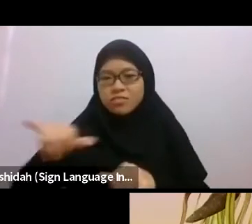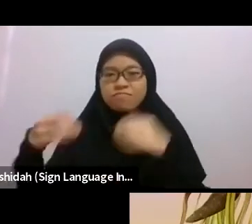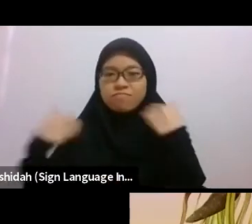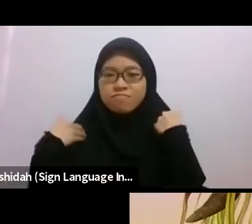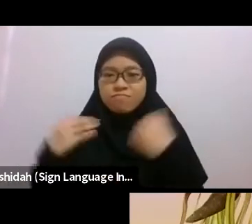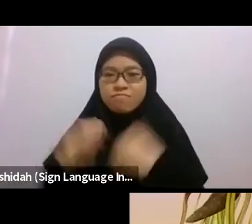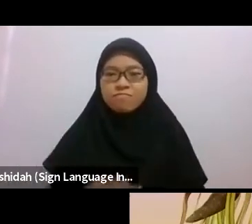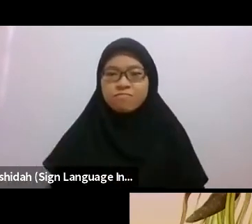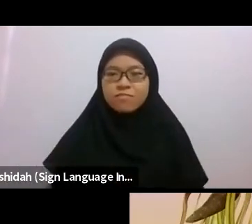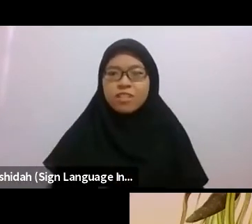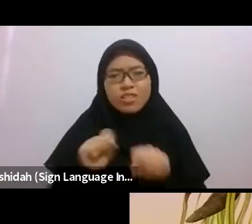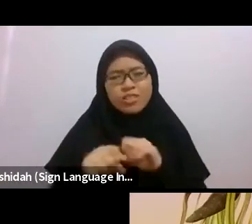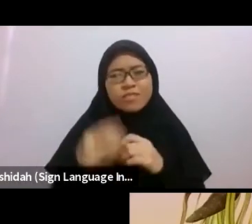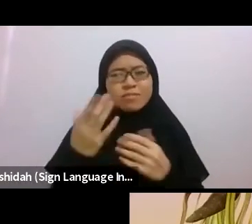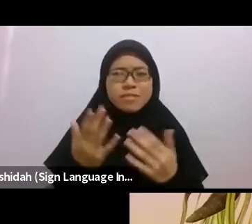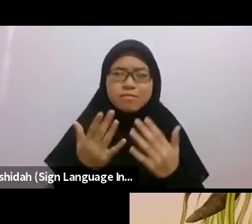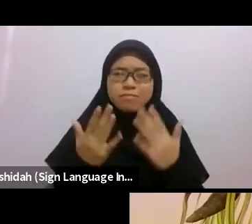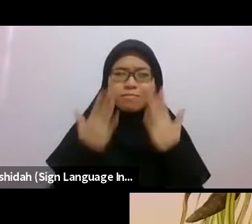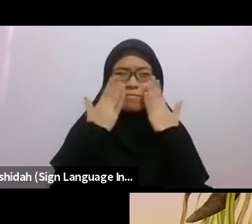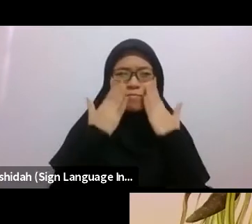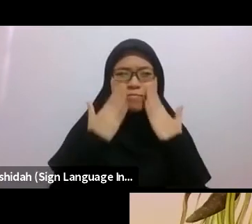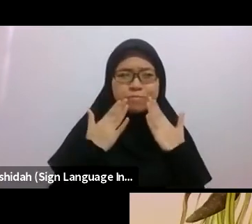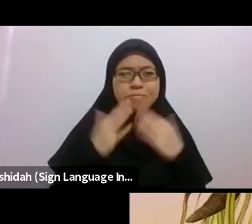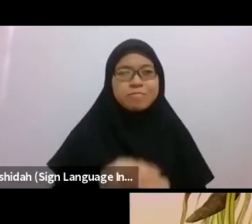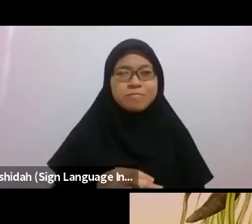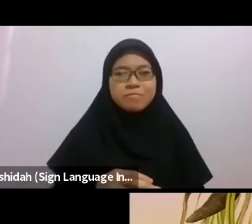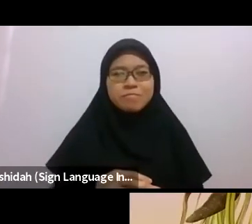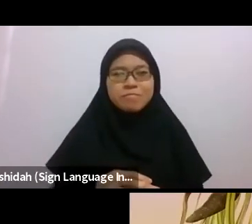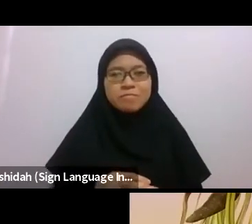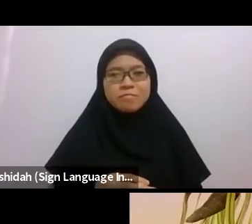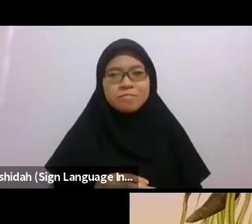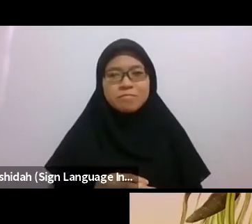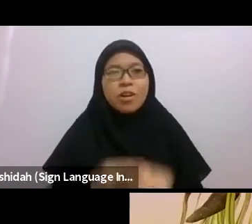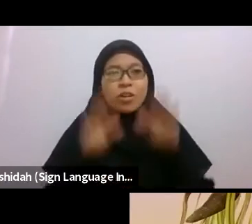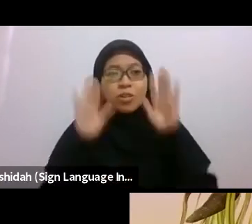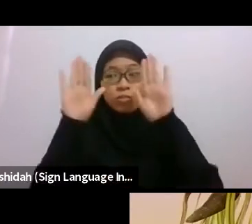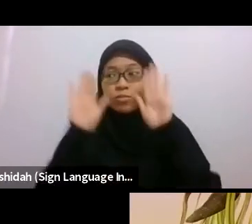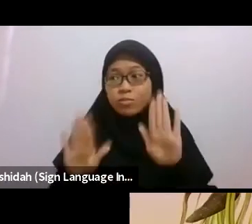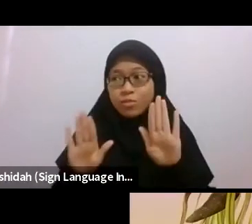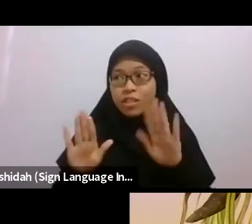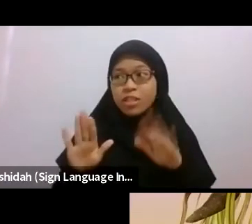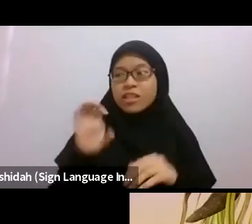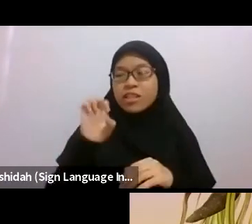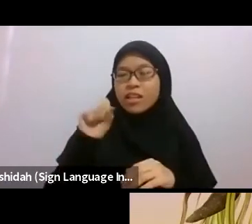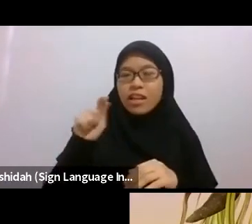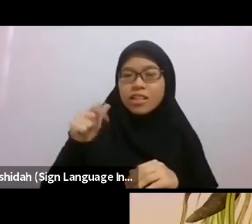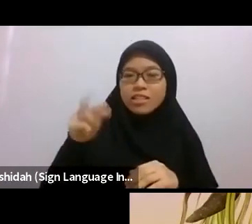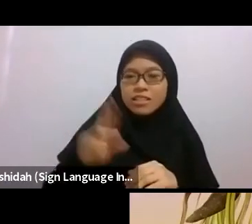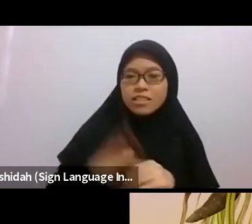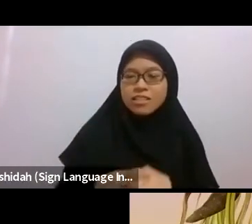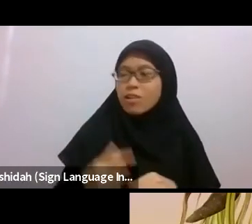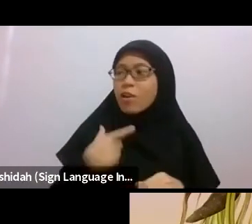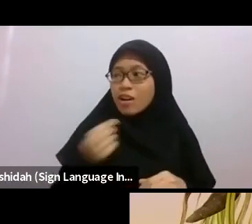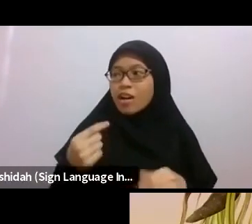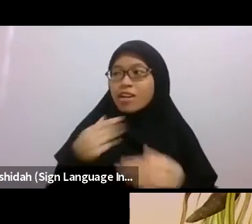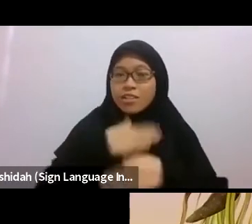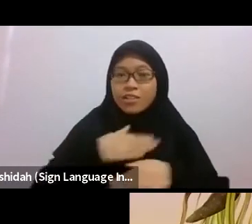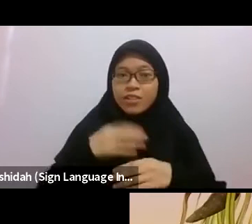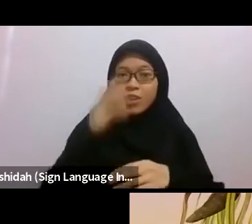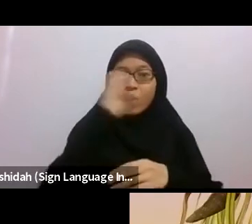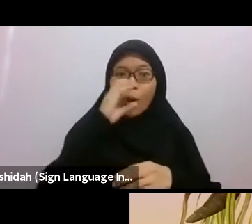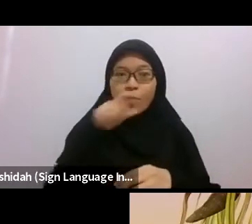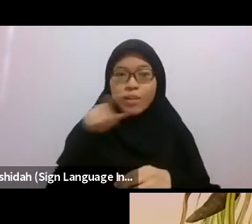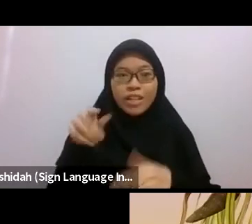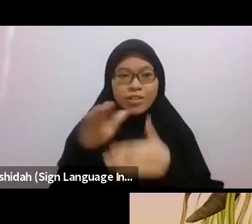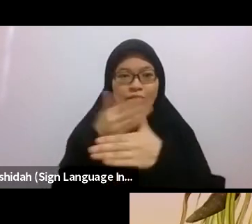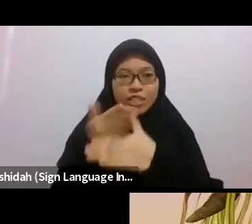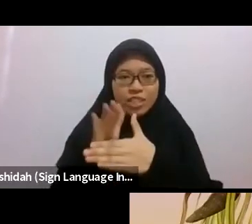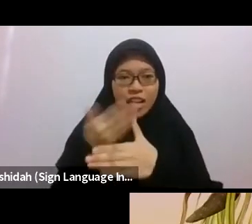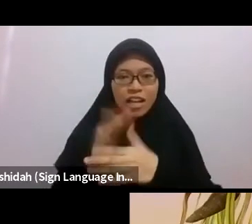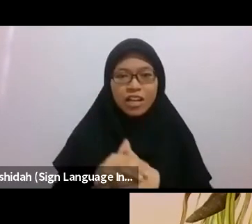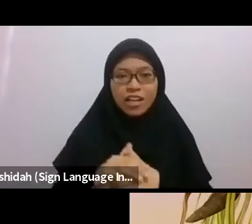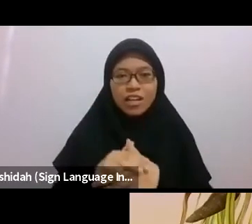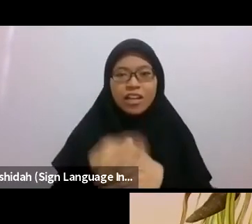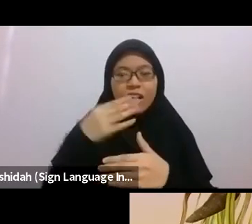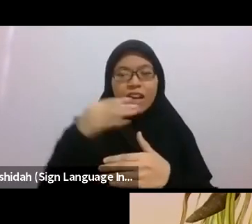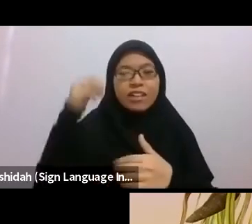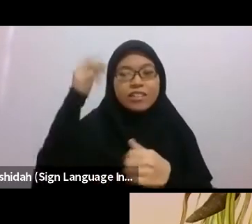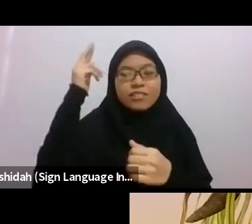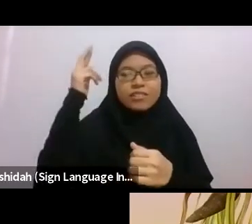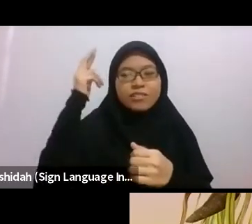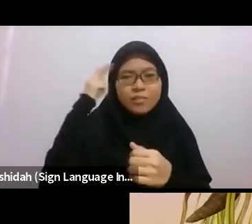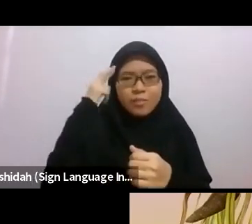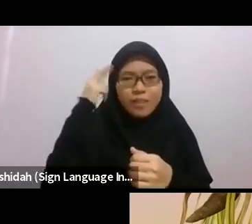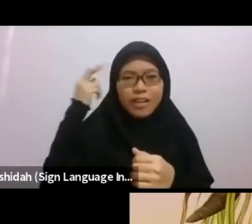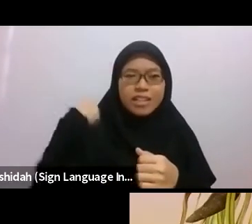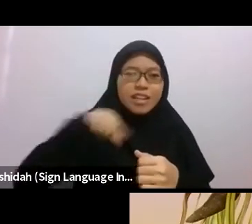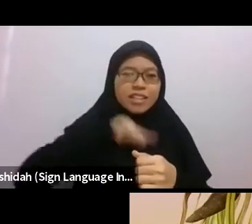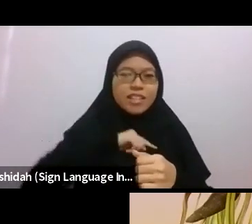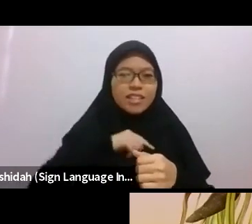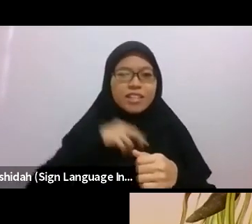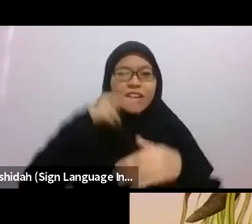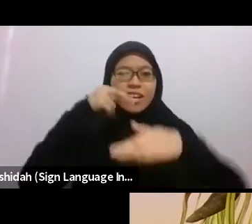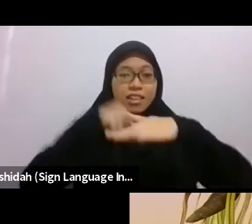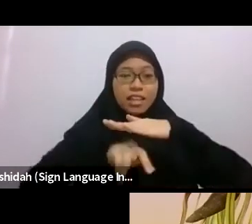That’s great Esther, I really like the comic that you shared, and the reminder, really, that nature also remembers.